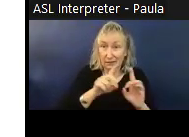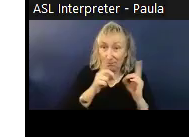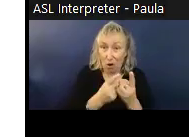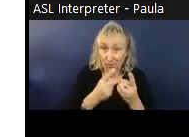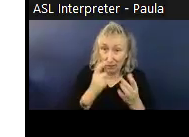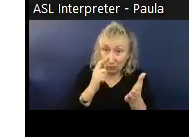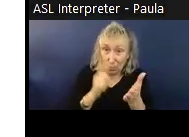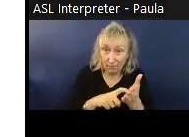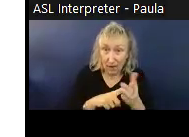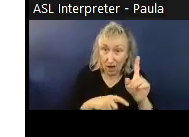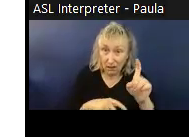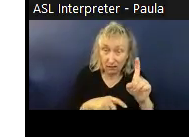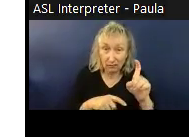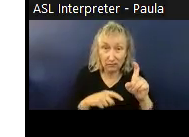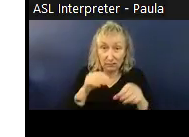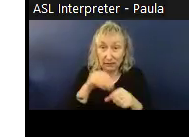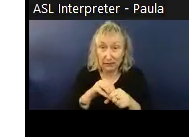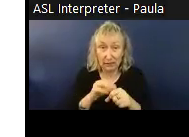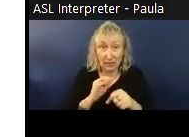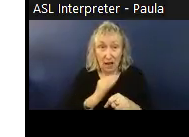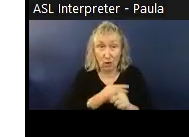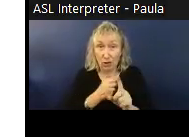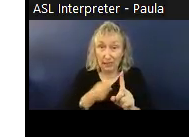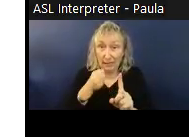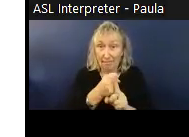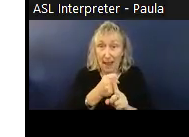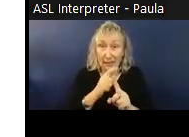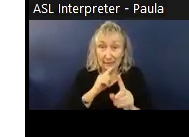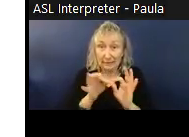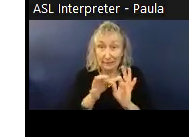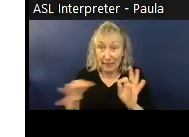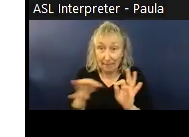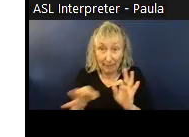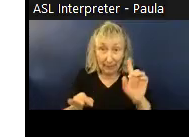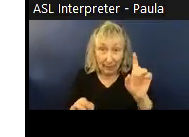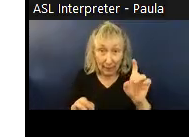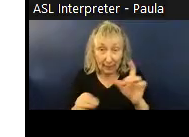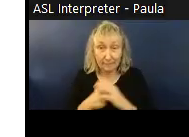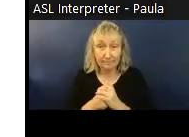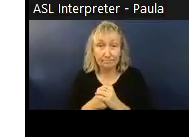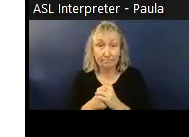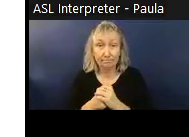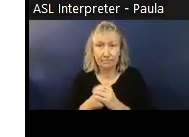Yes, Steph, we will definitely be providing you a